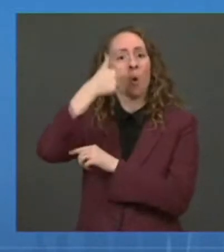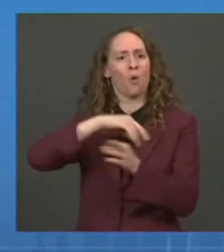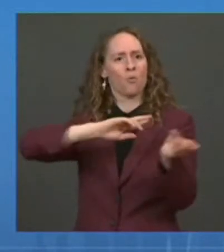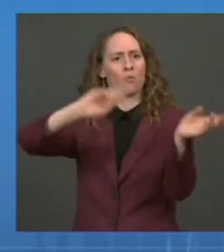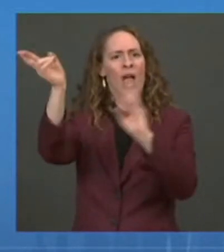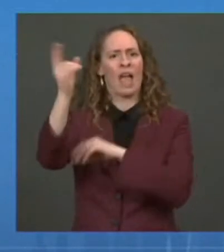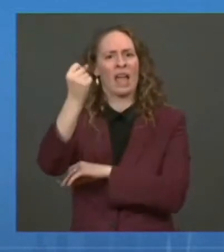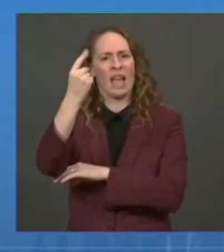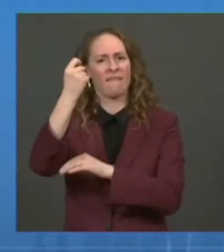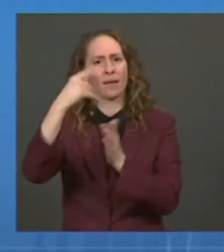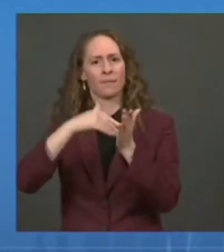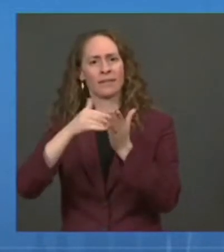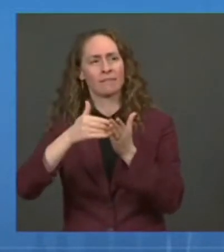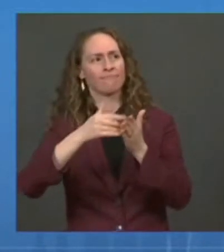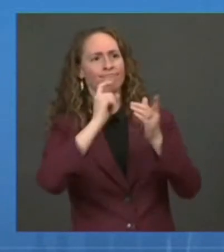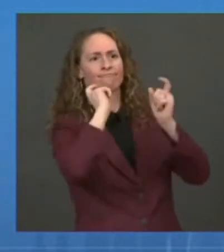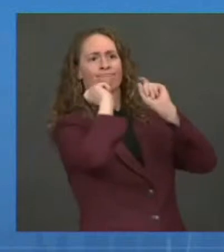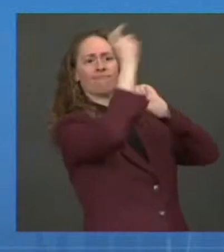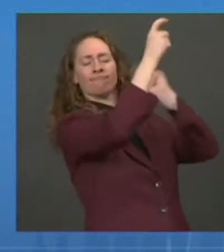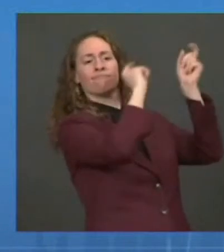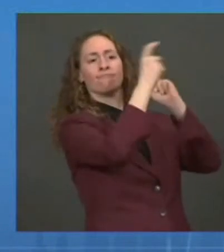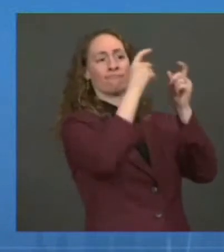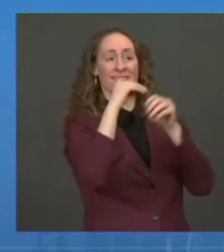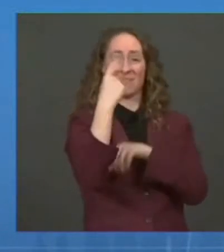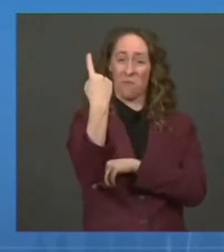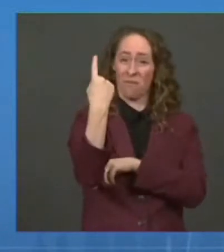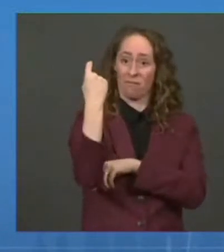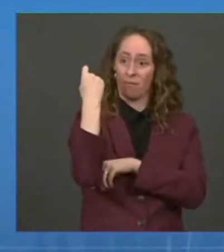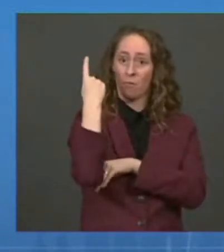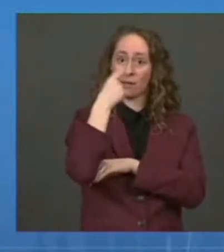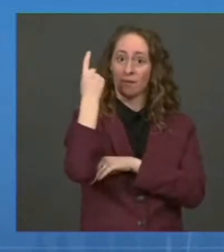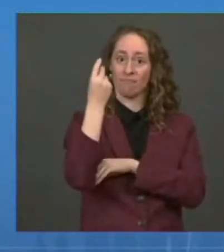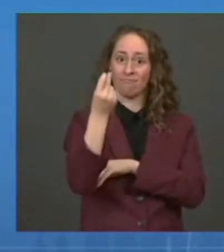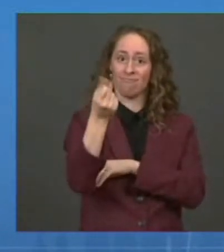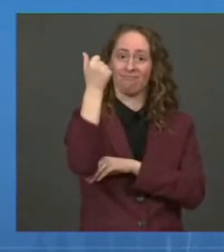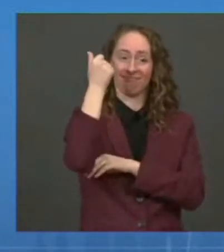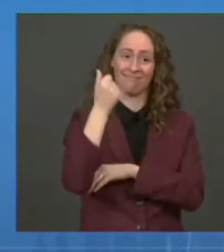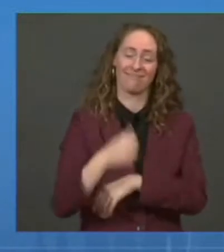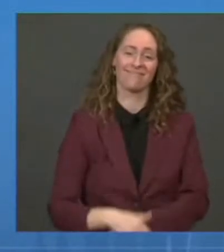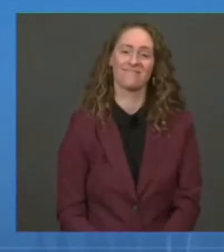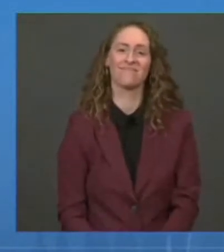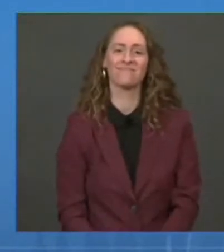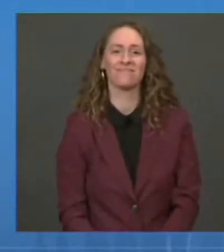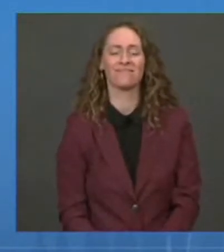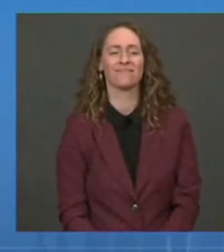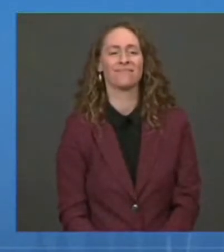11 MILLION DOSES. 11MILLION DOSES IN ONE DAY.